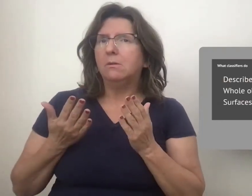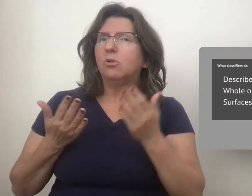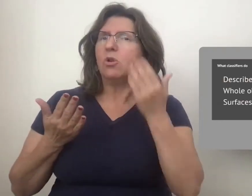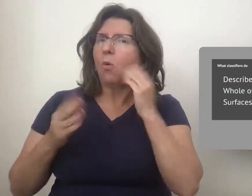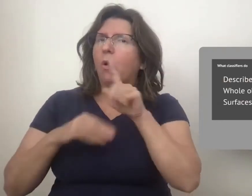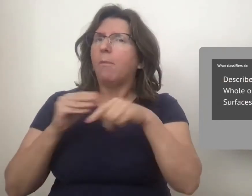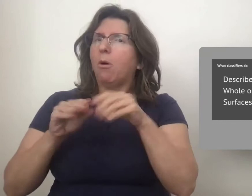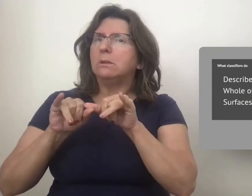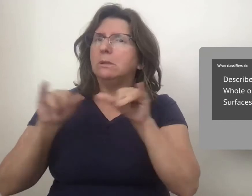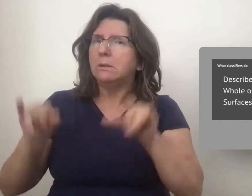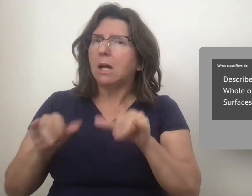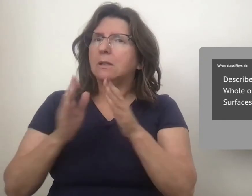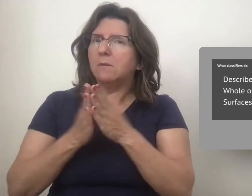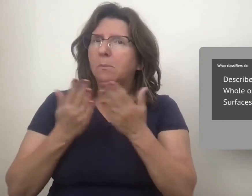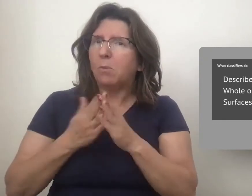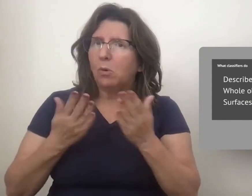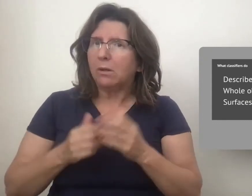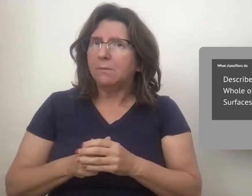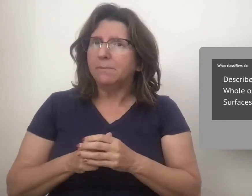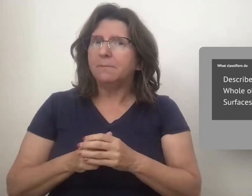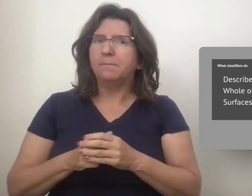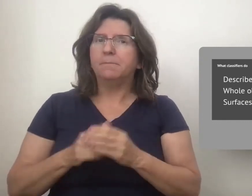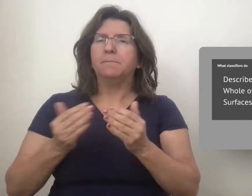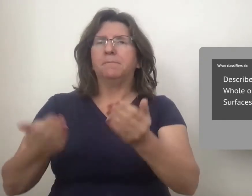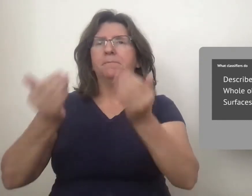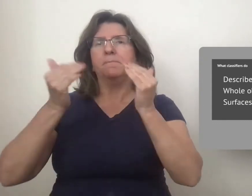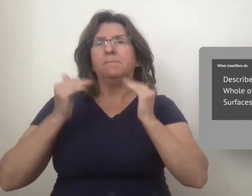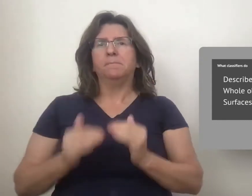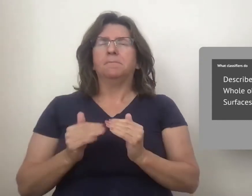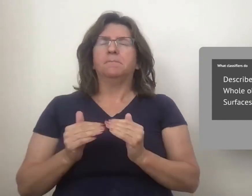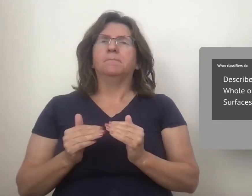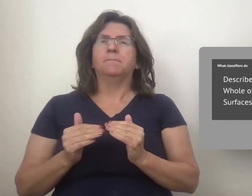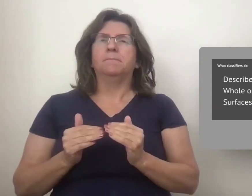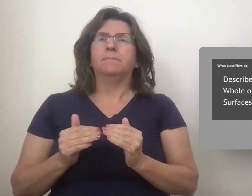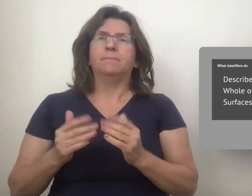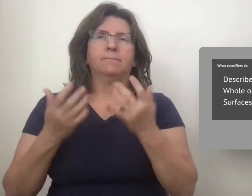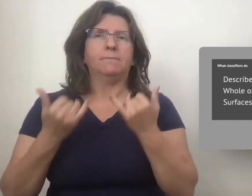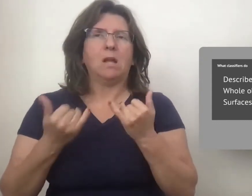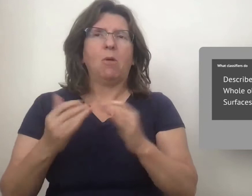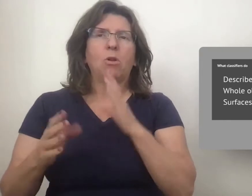The classifier indicates the size of the book.